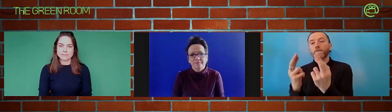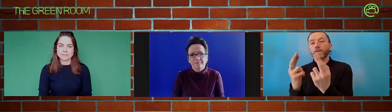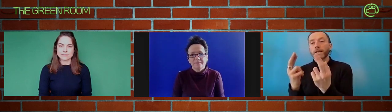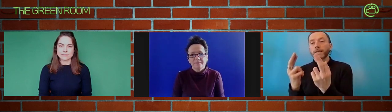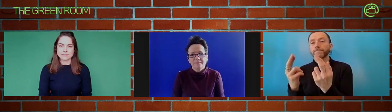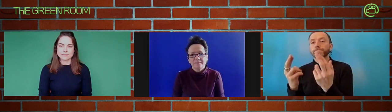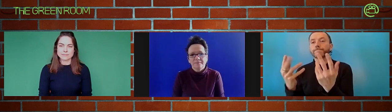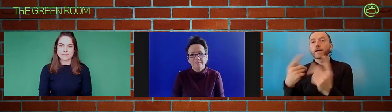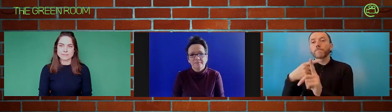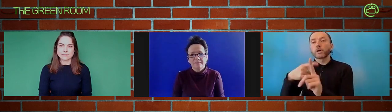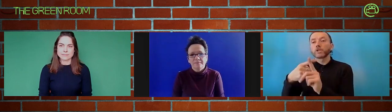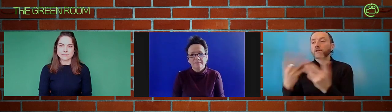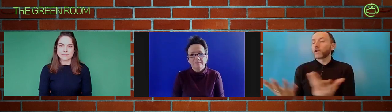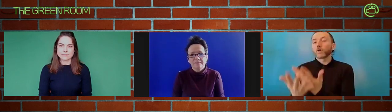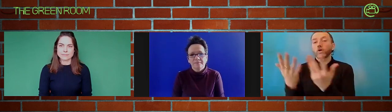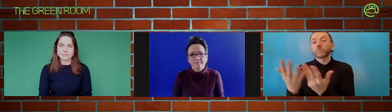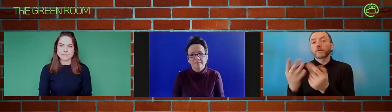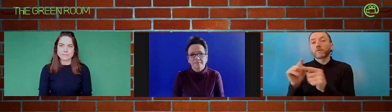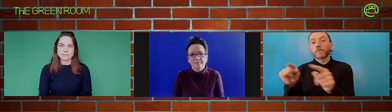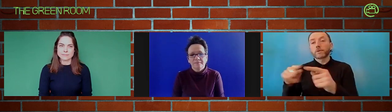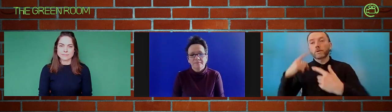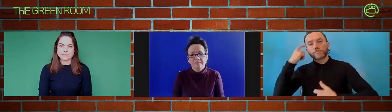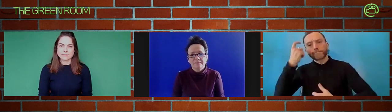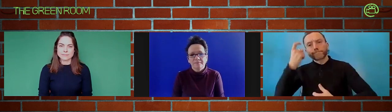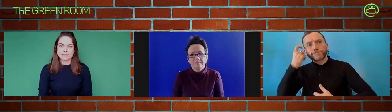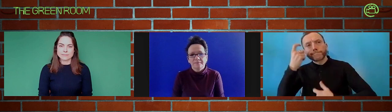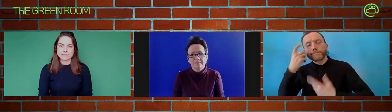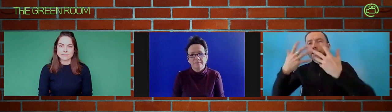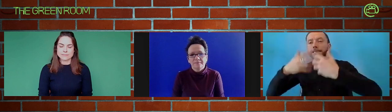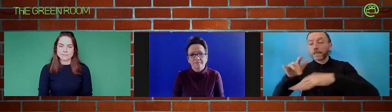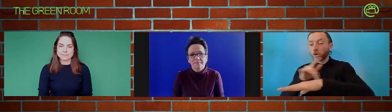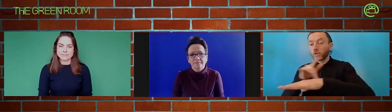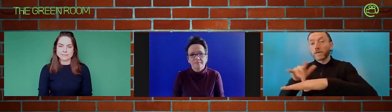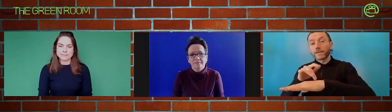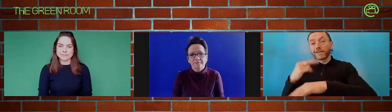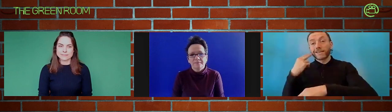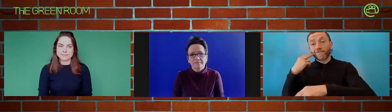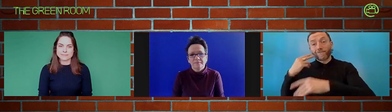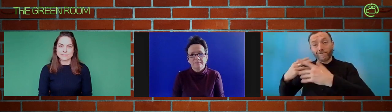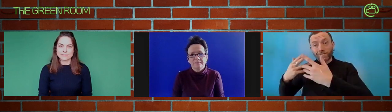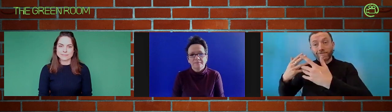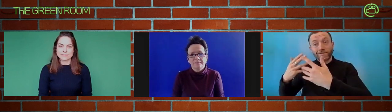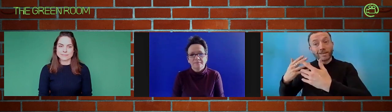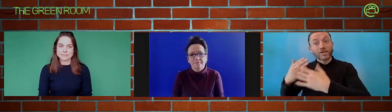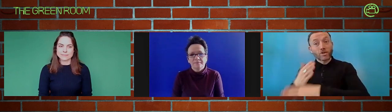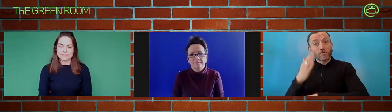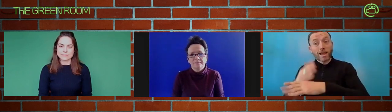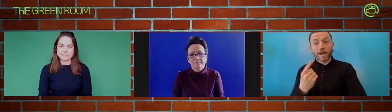look at technical theatre as a career, because I think